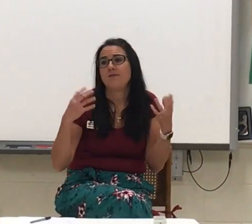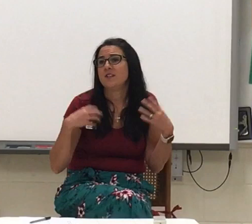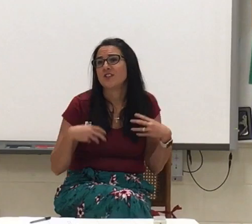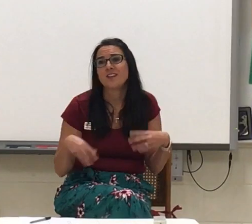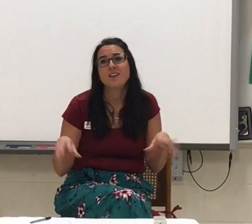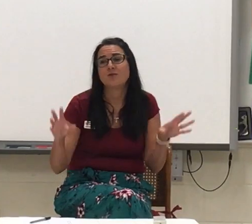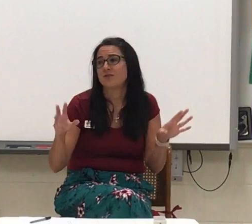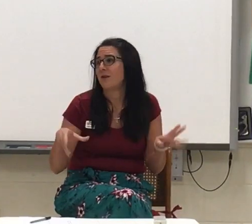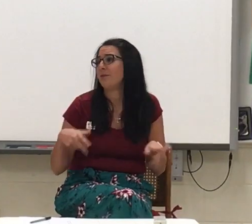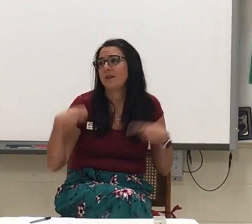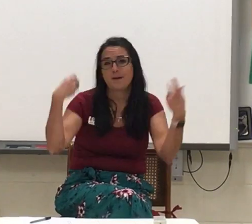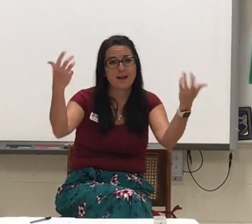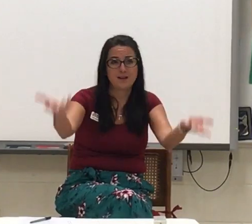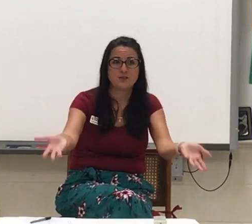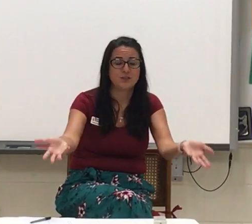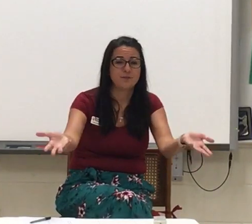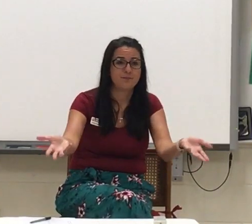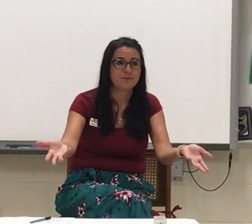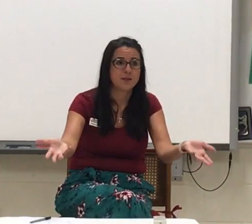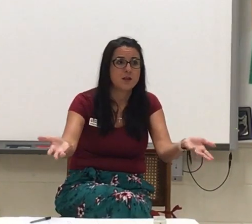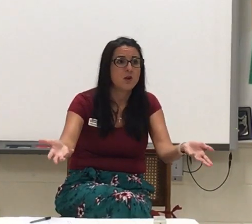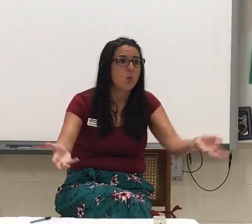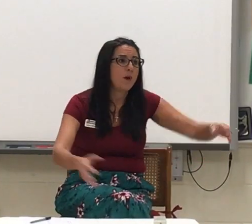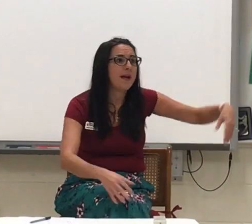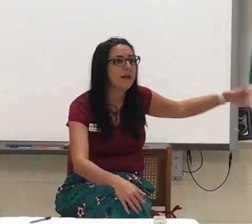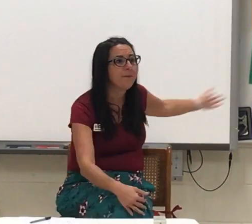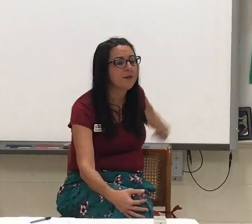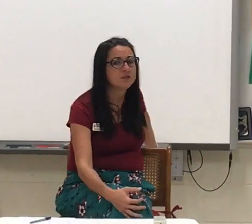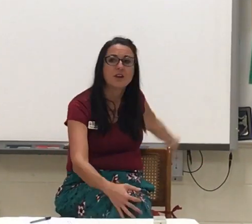eventually he'll start putting it back out to you when I get up here and start